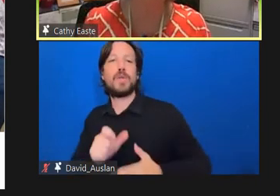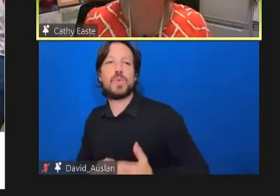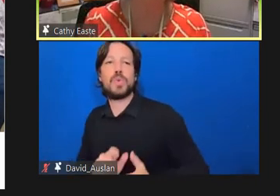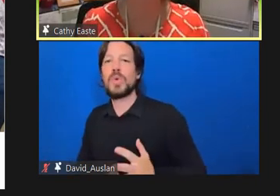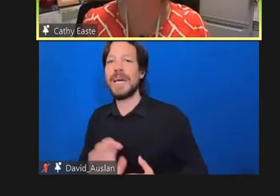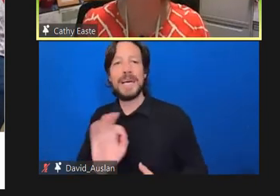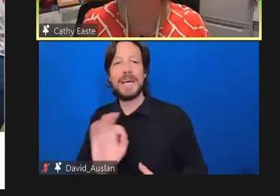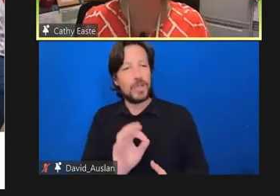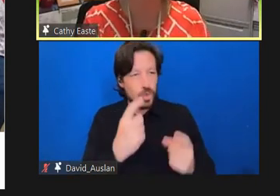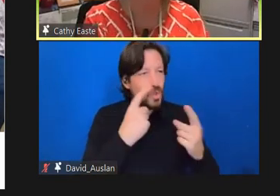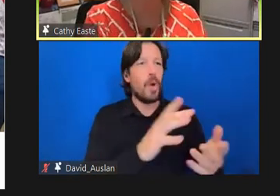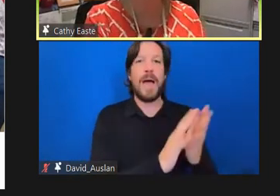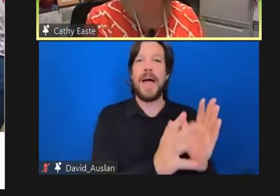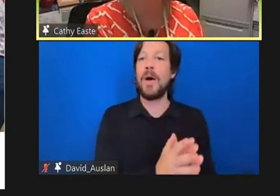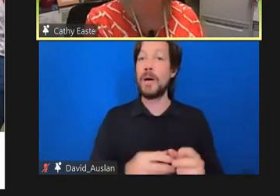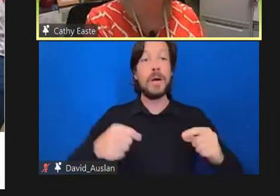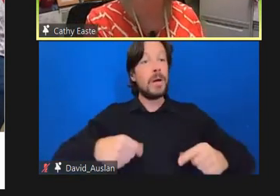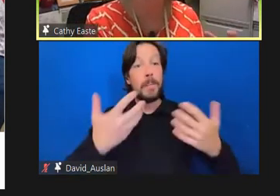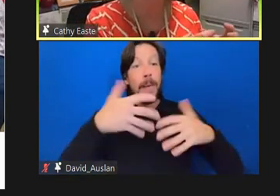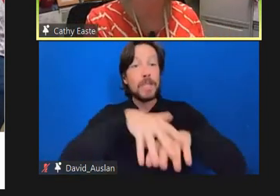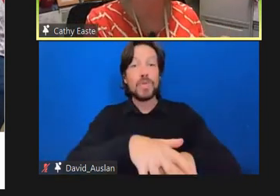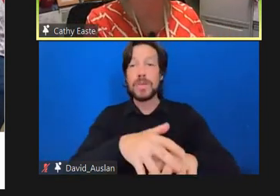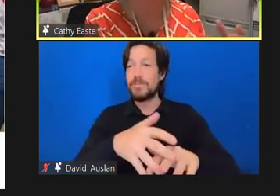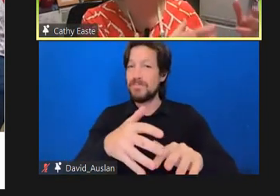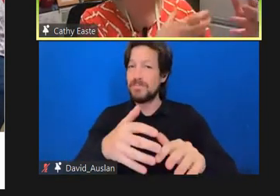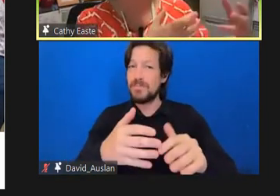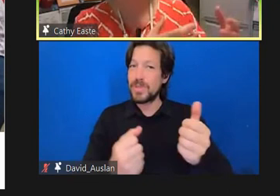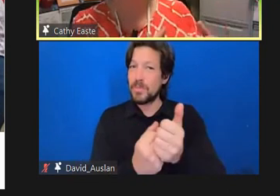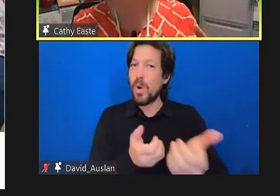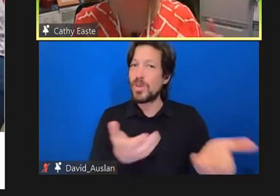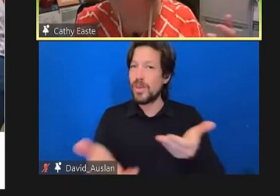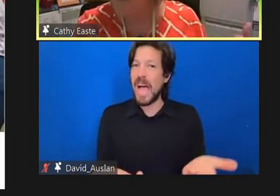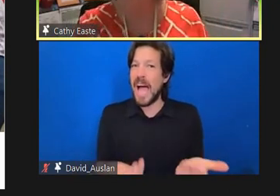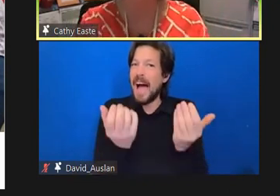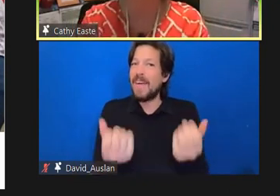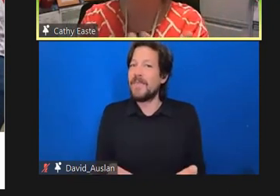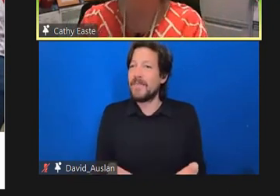support services, so rather than our office segregate the support services, provide the